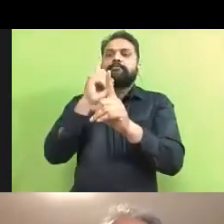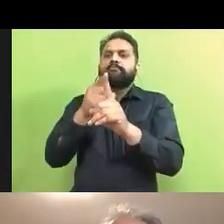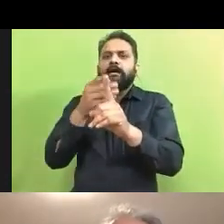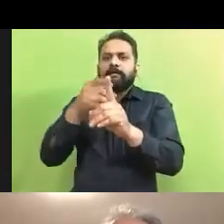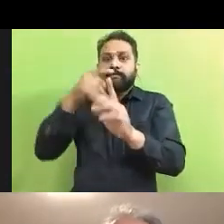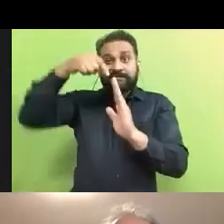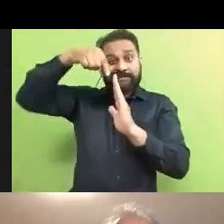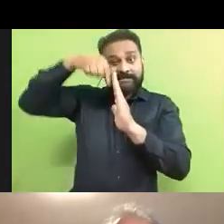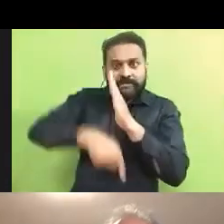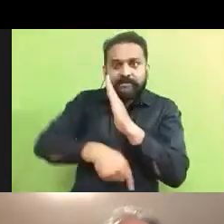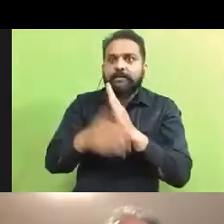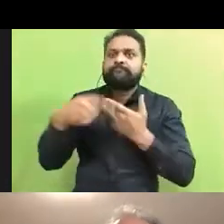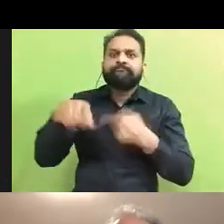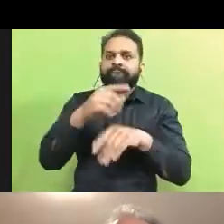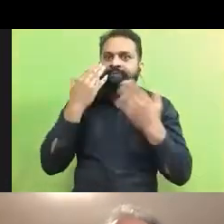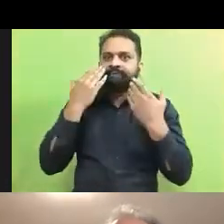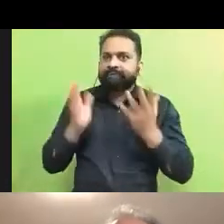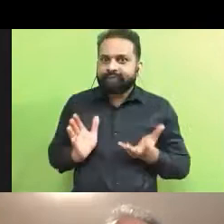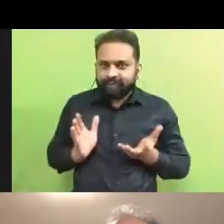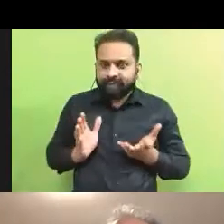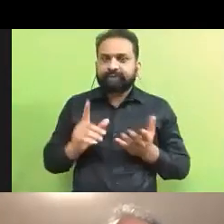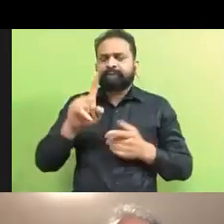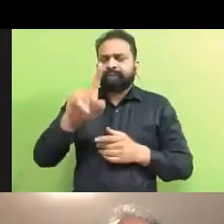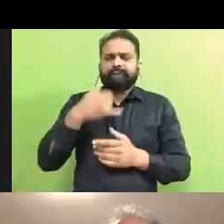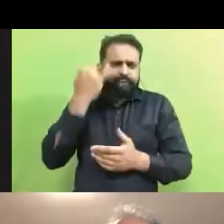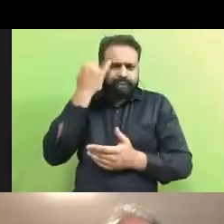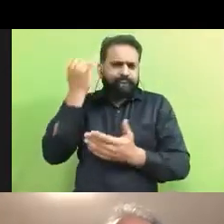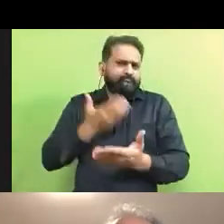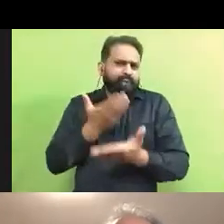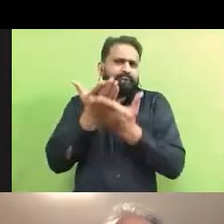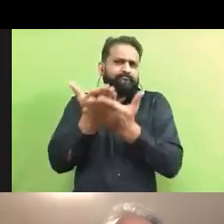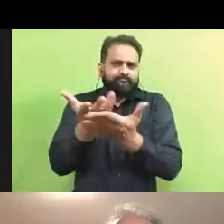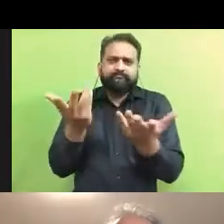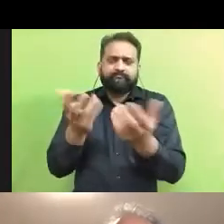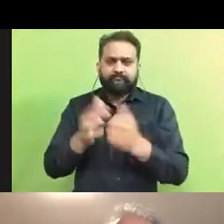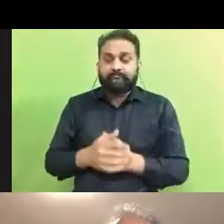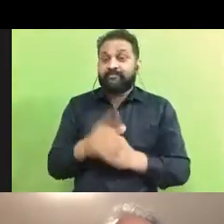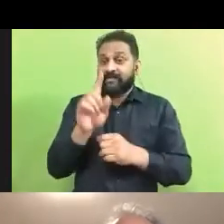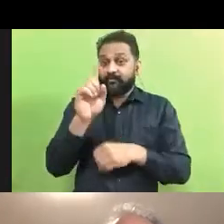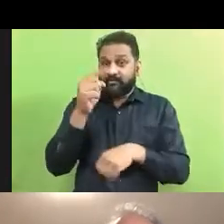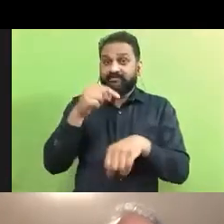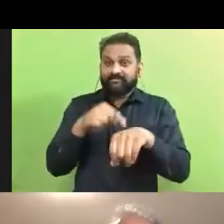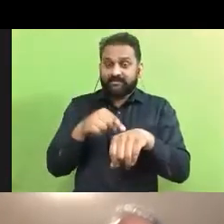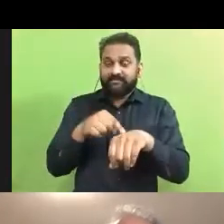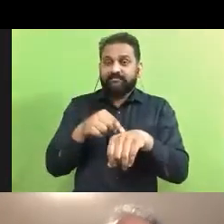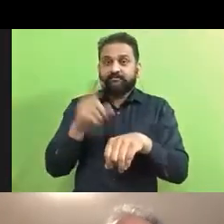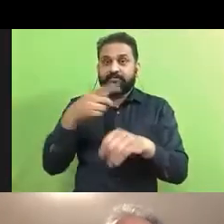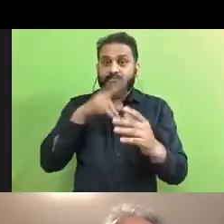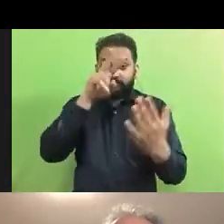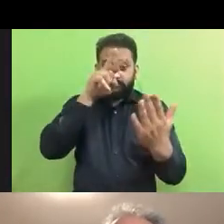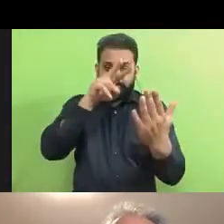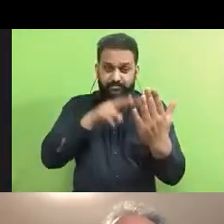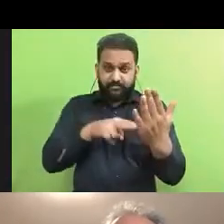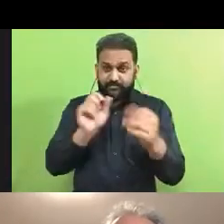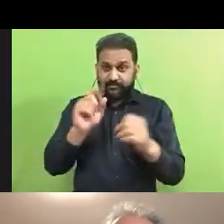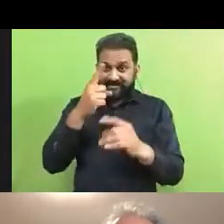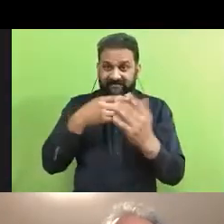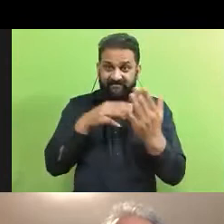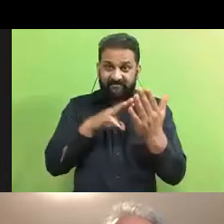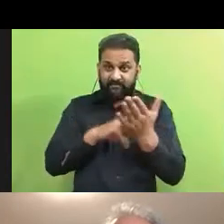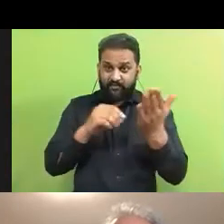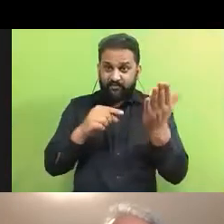moment so what i suggest that first time the first reading of the moot problem you should do it from